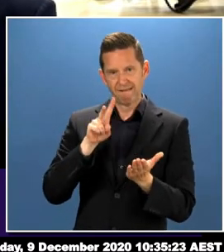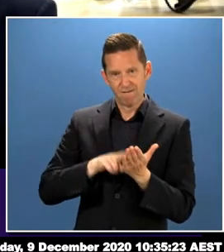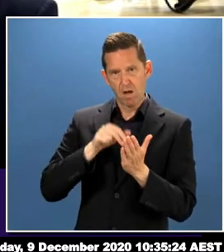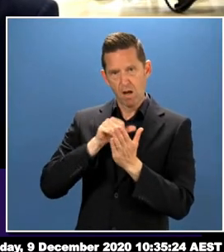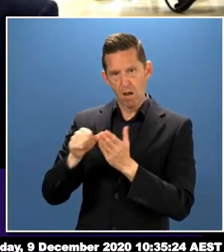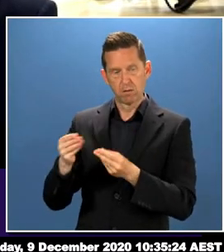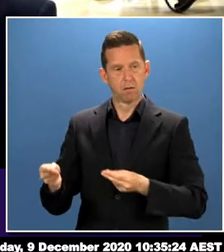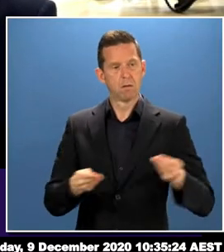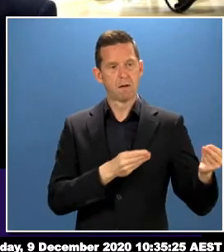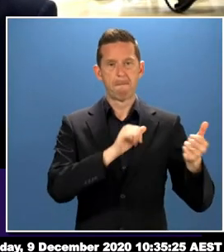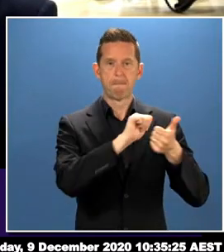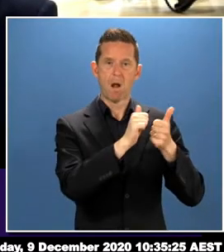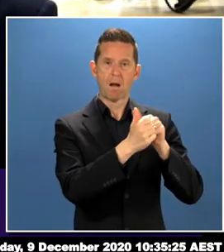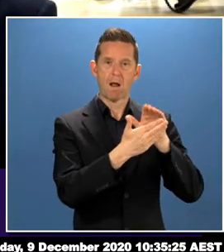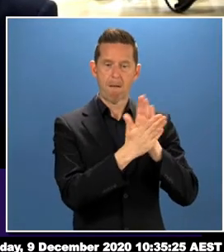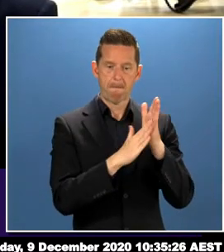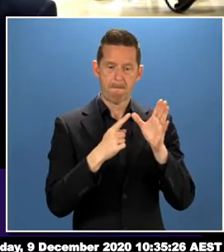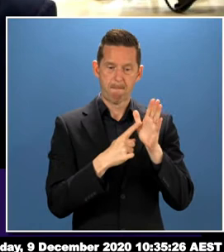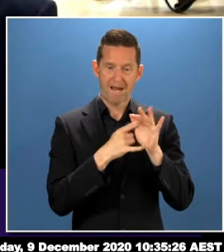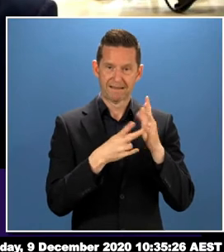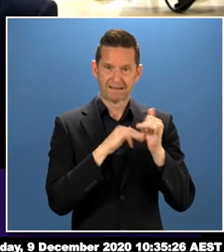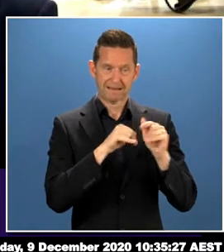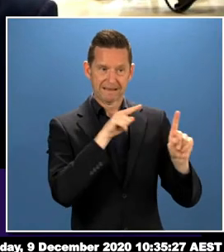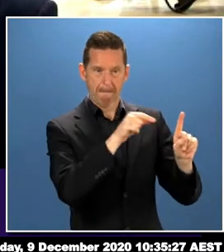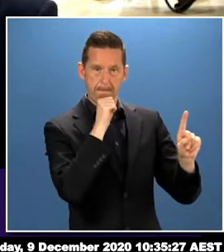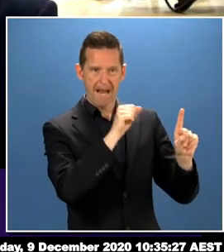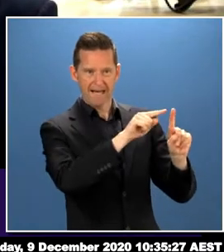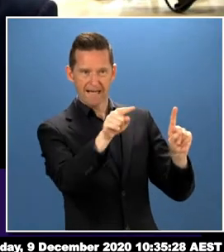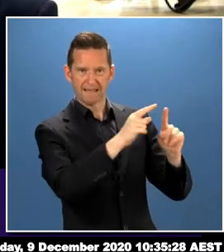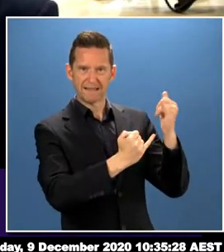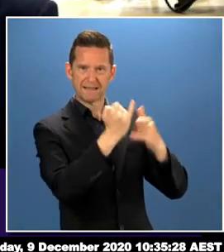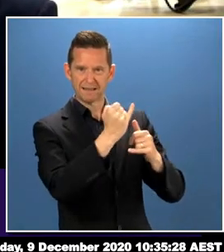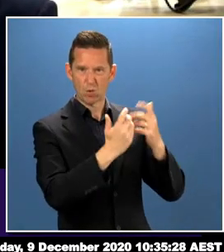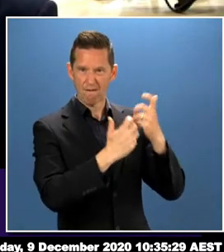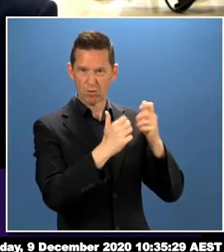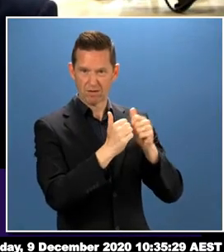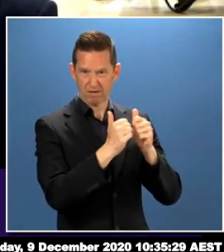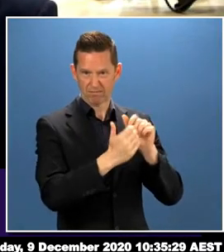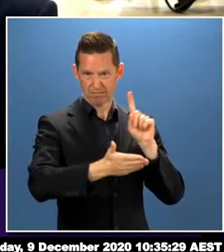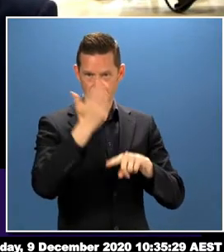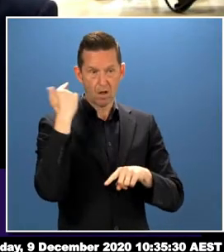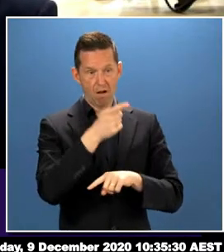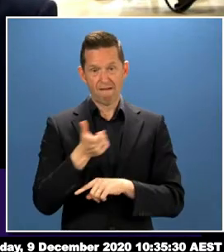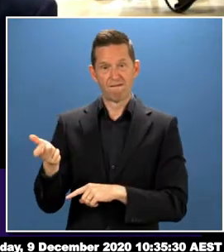partner at Mallesons who he went to university with. That partner then invited me to come in and do some work experience.